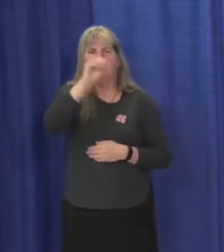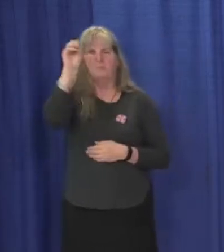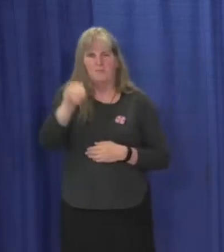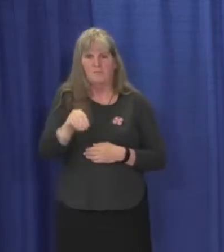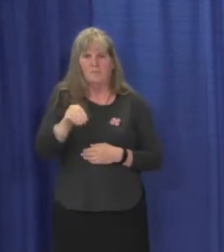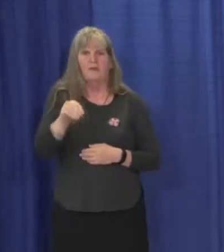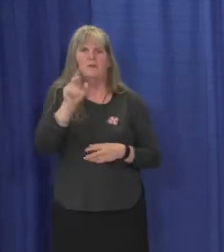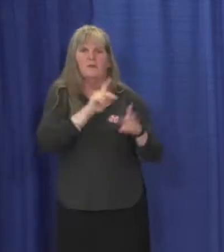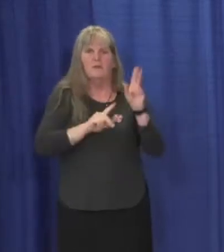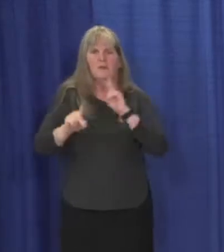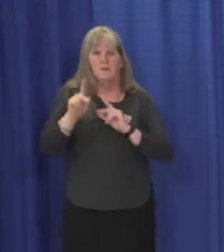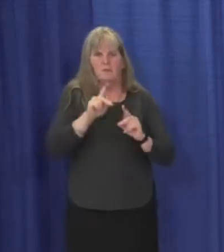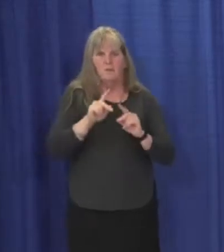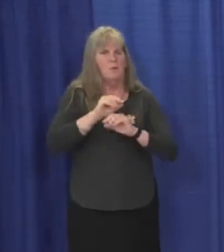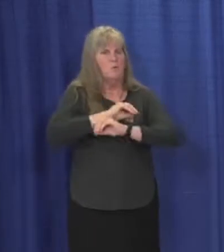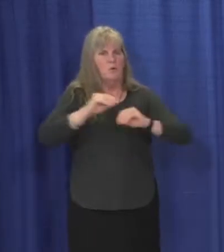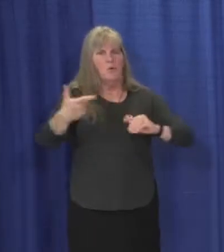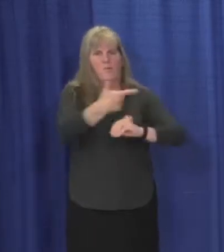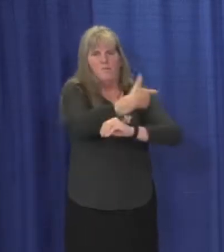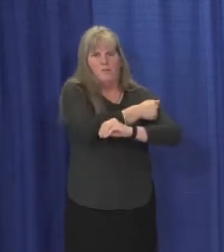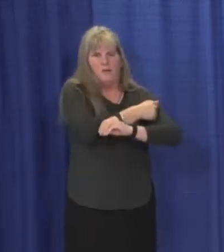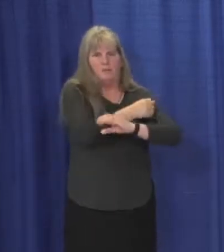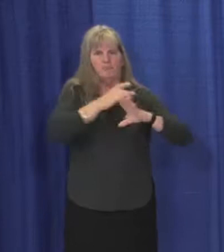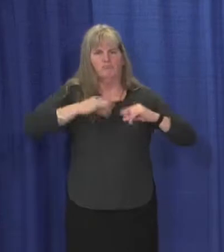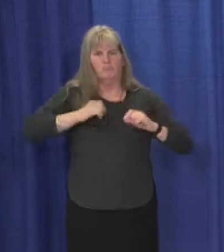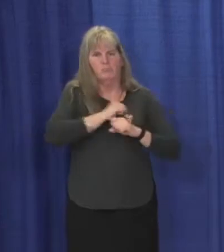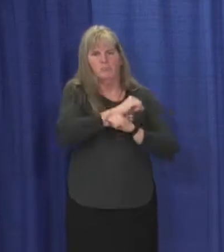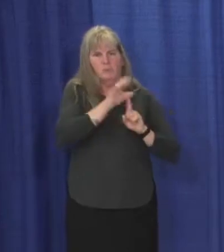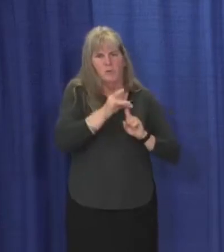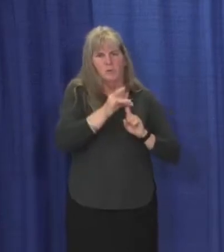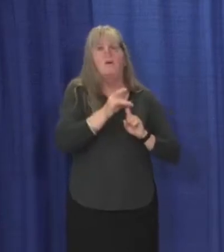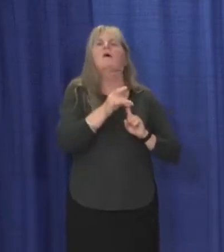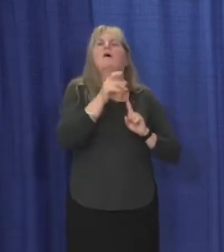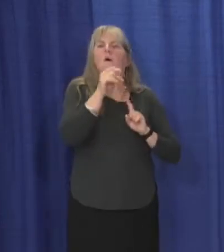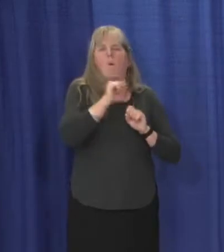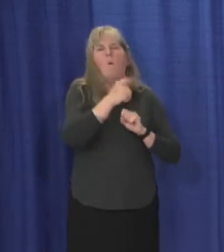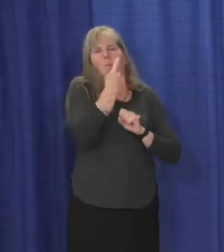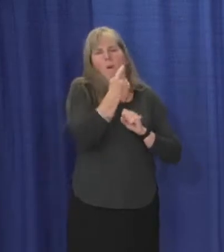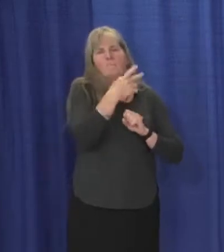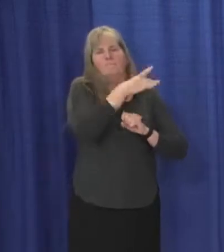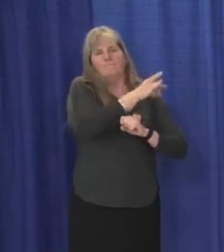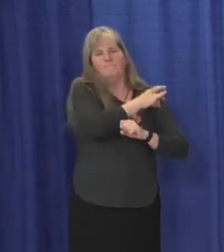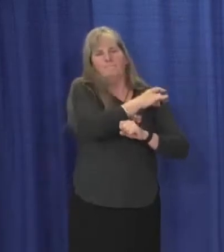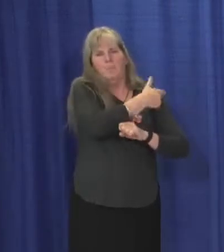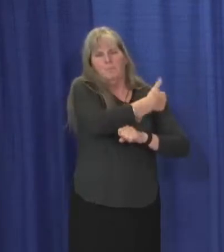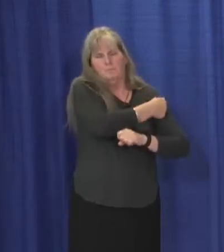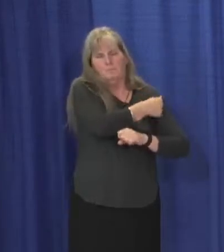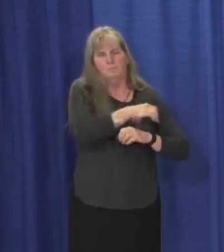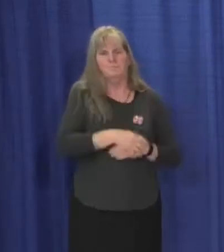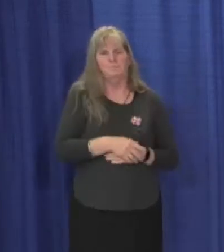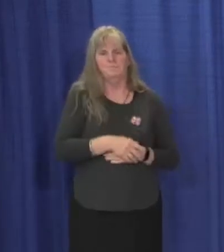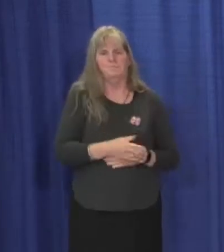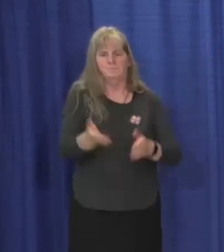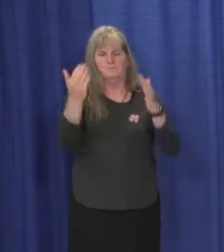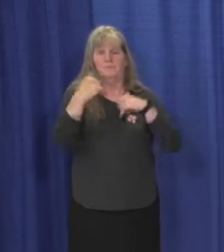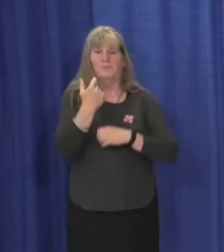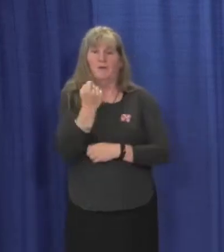In our situation, they are those who were unvaccinated or are partially vaccinated.